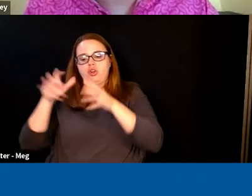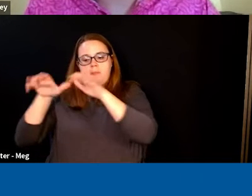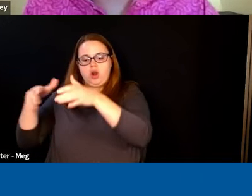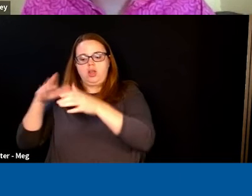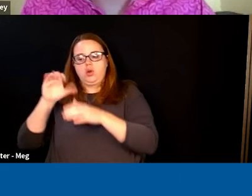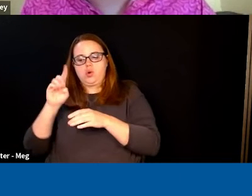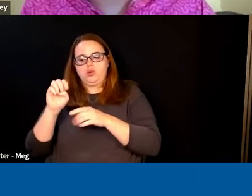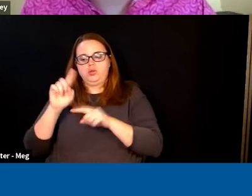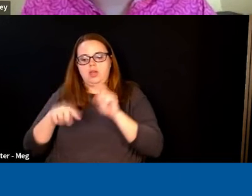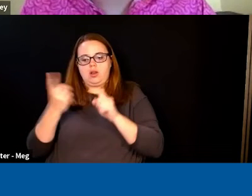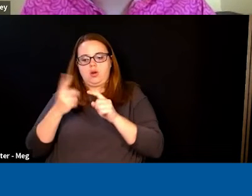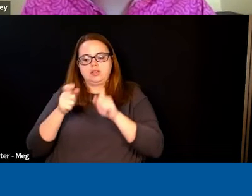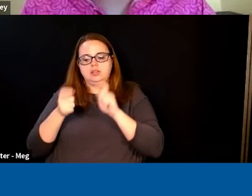that other people write, unfortunately.